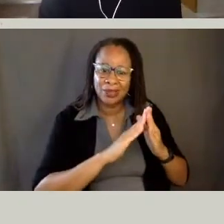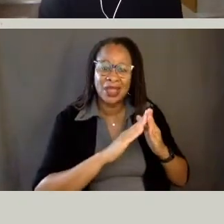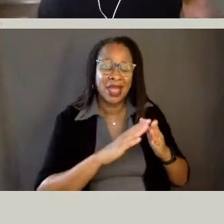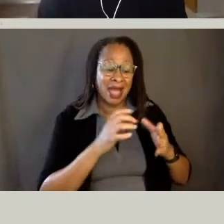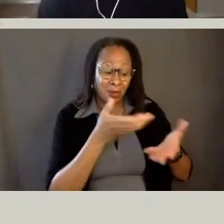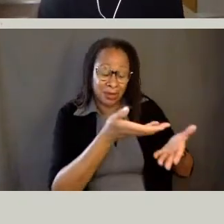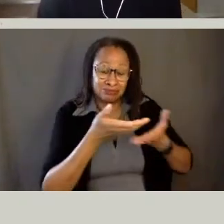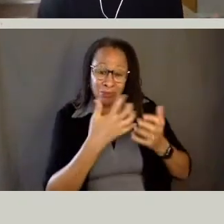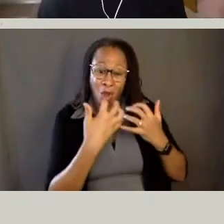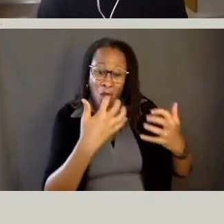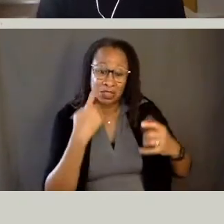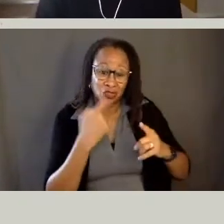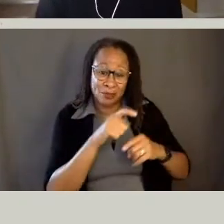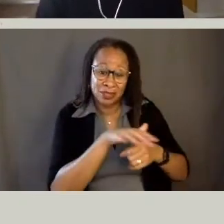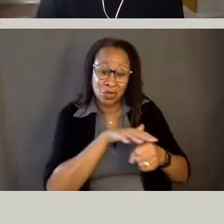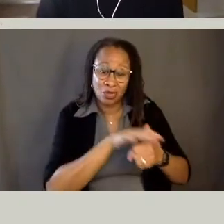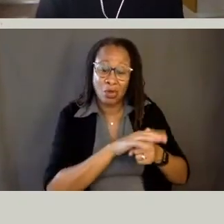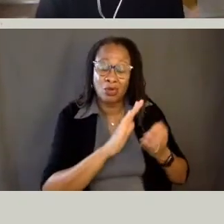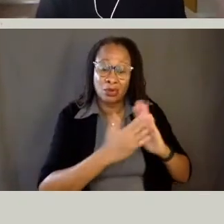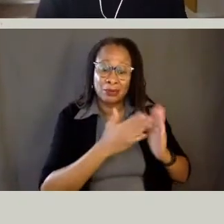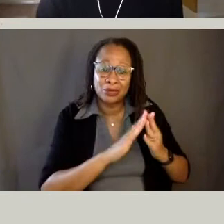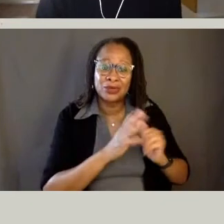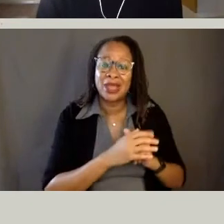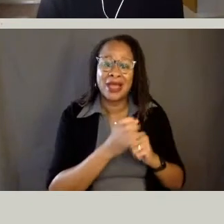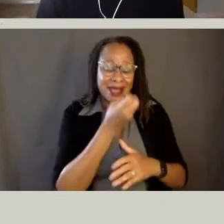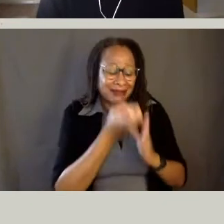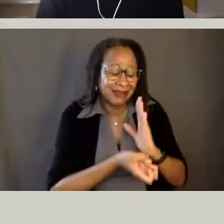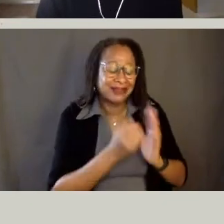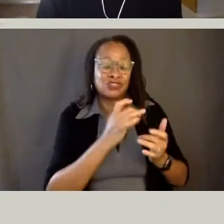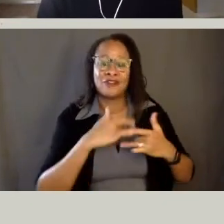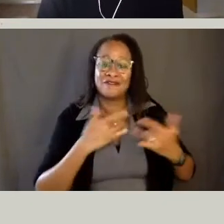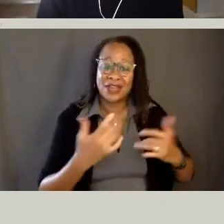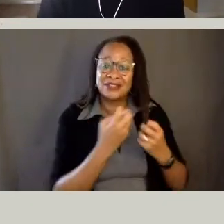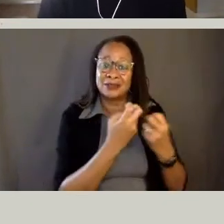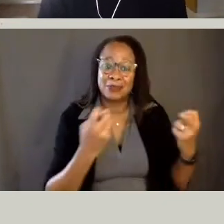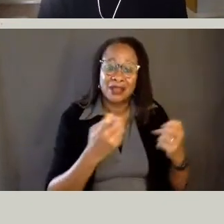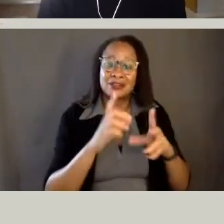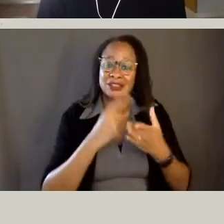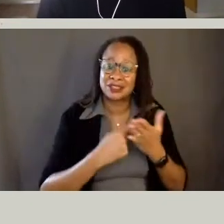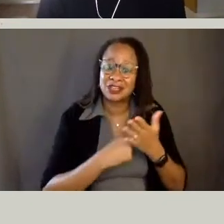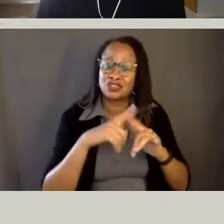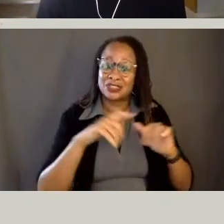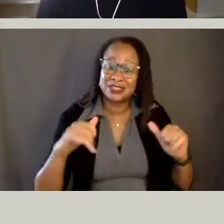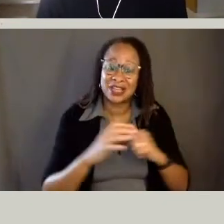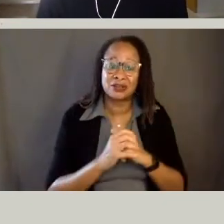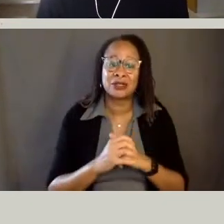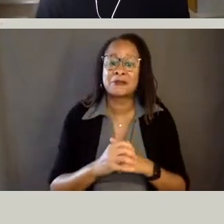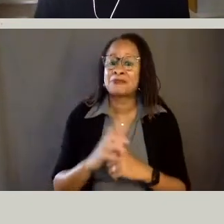How we engage in events and panels discussions and things like that. And if I could just flip it to,